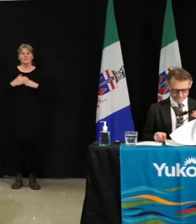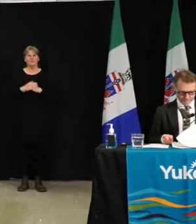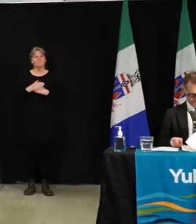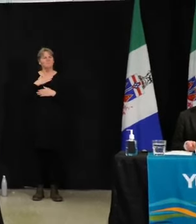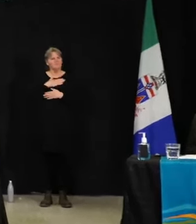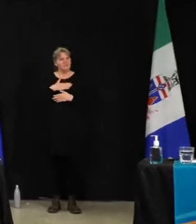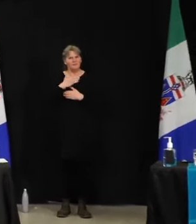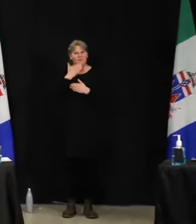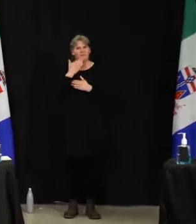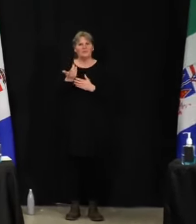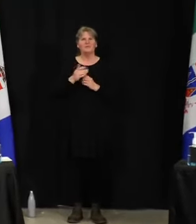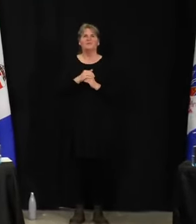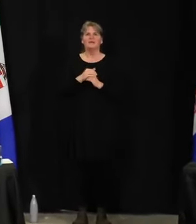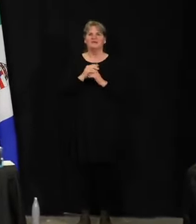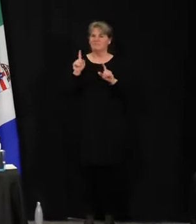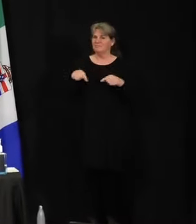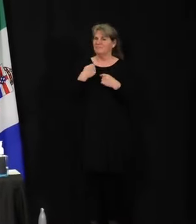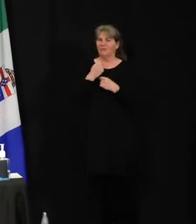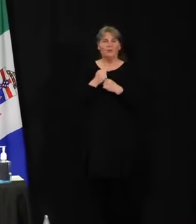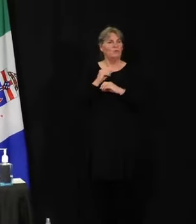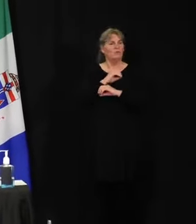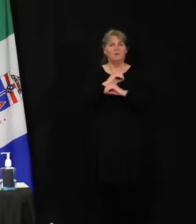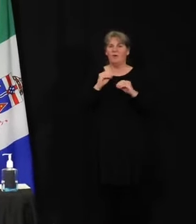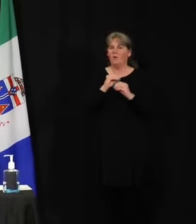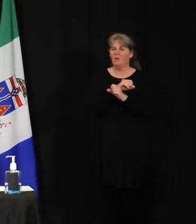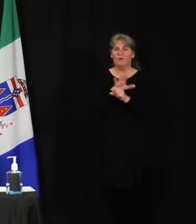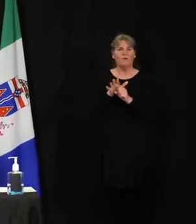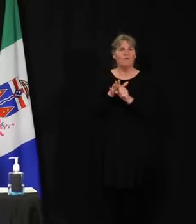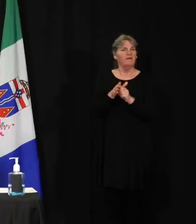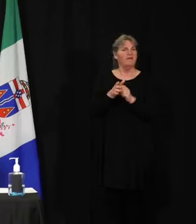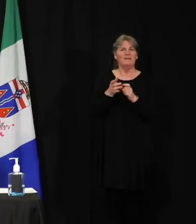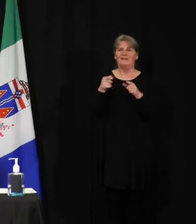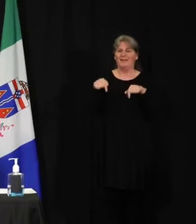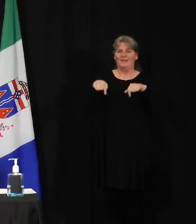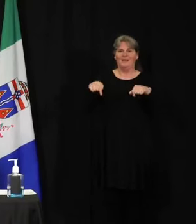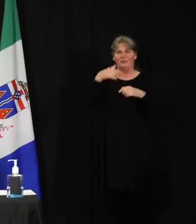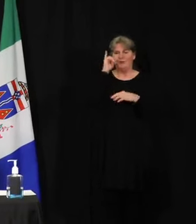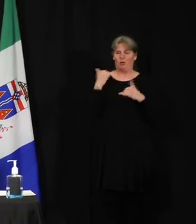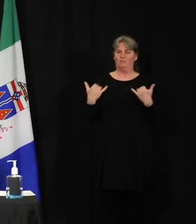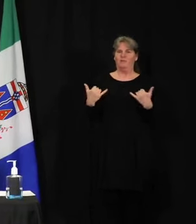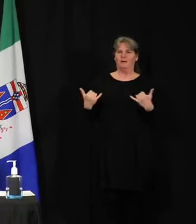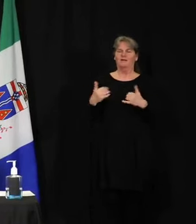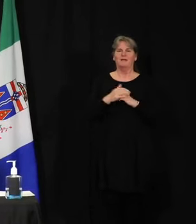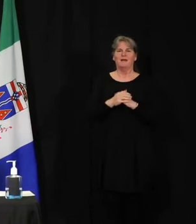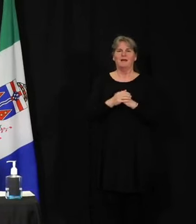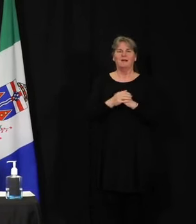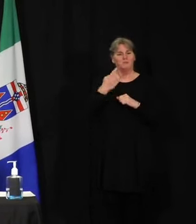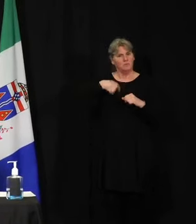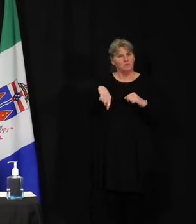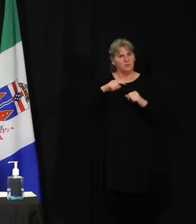I'm very pleased to say that we have currently no active cases of COVID-19 a new gone. The measures that we continue to